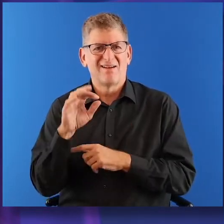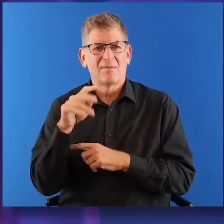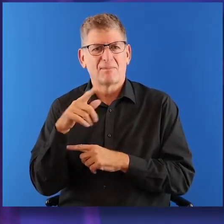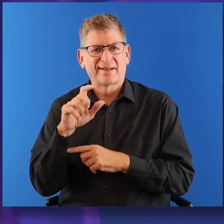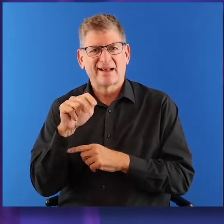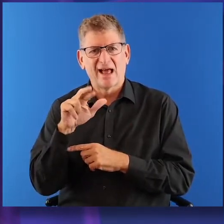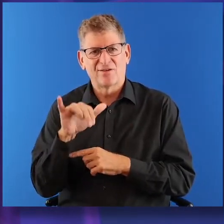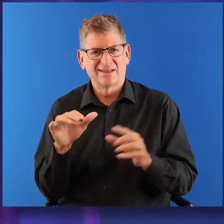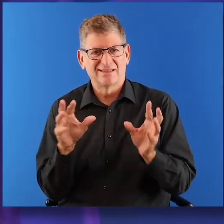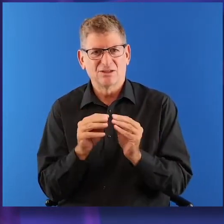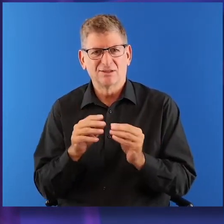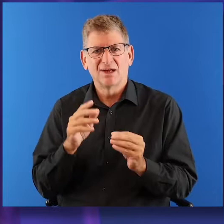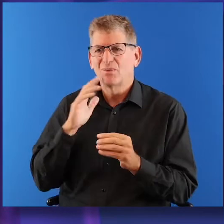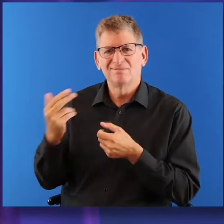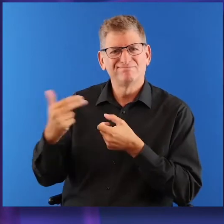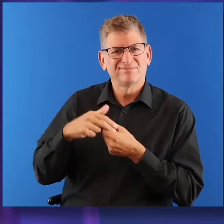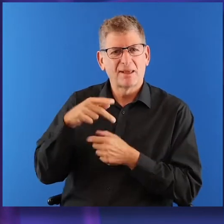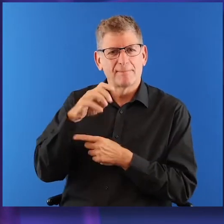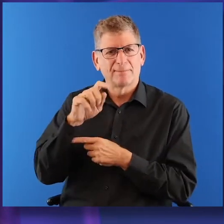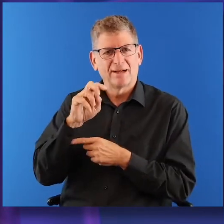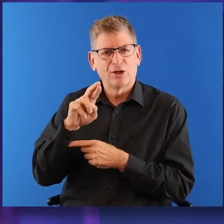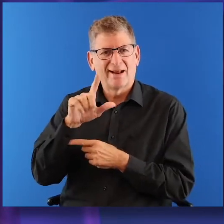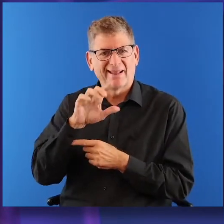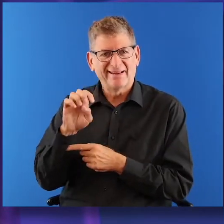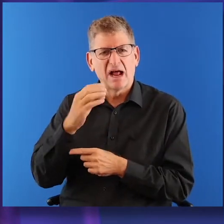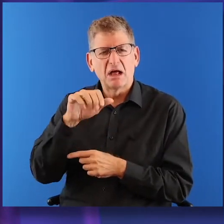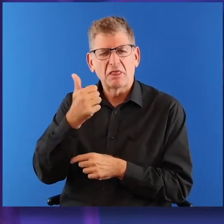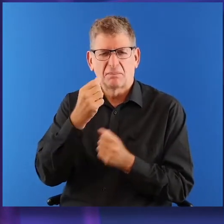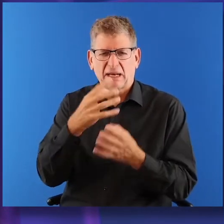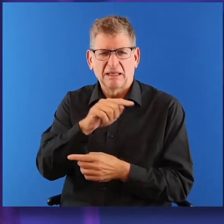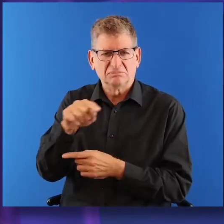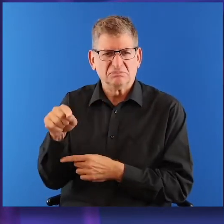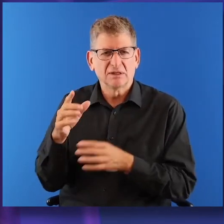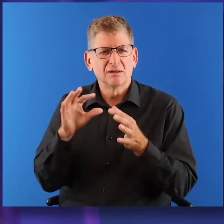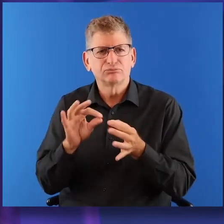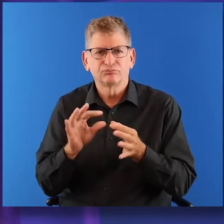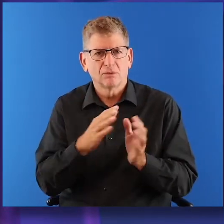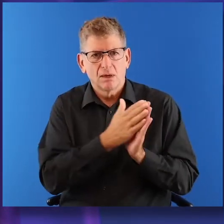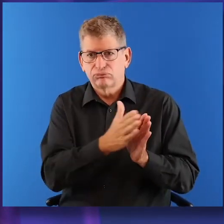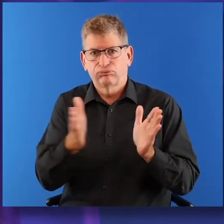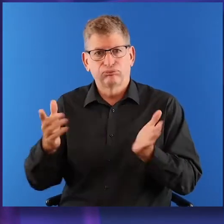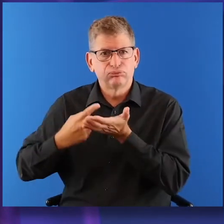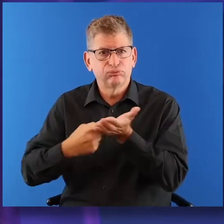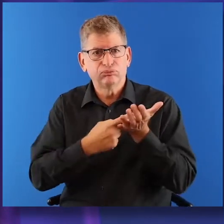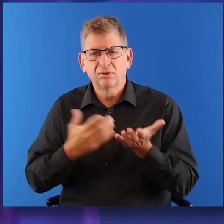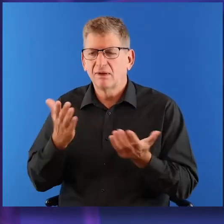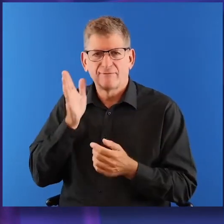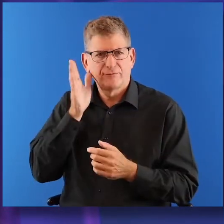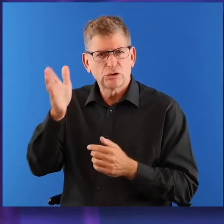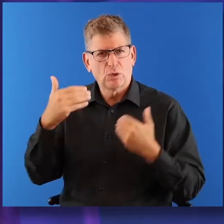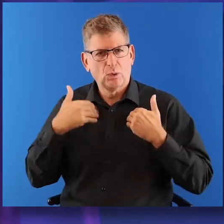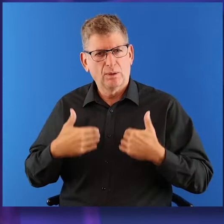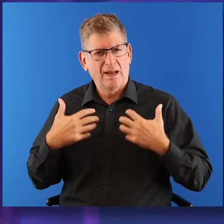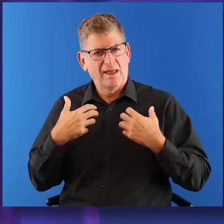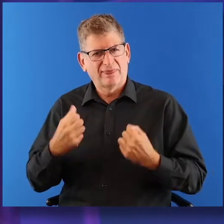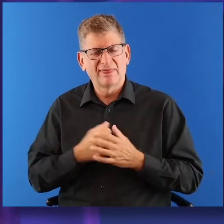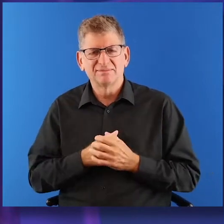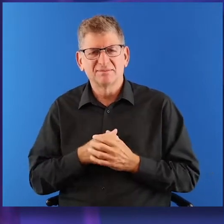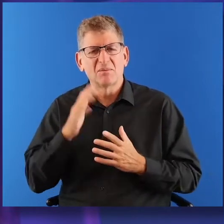a wide-ranging discussion on the future of human health. We'll hear perspectives of practitioners working on the frontlines of care and